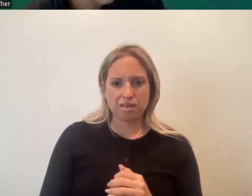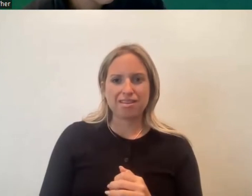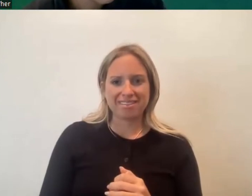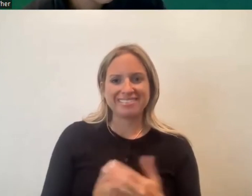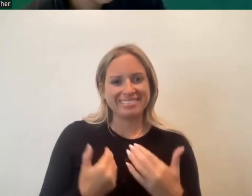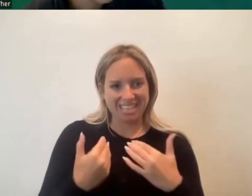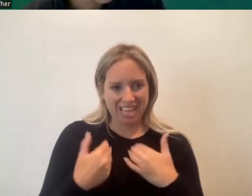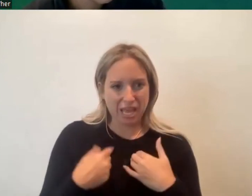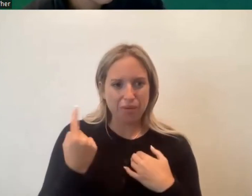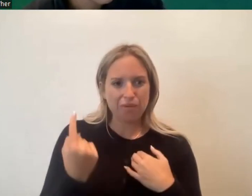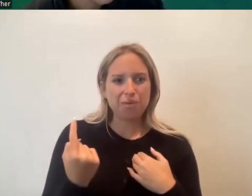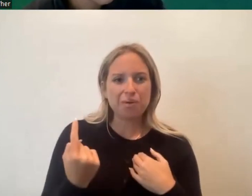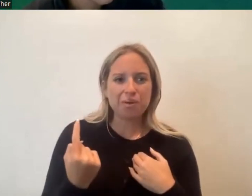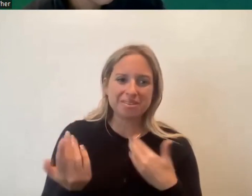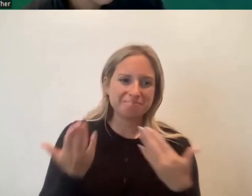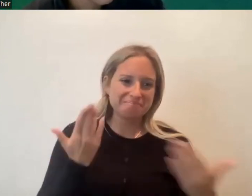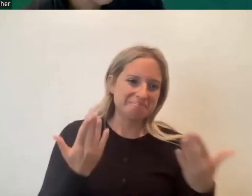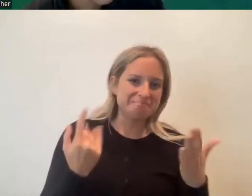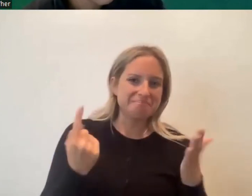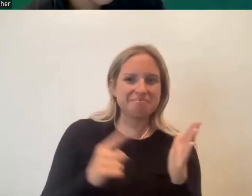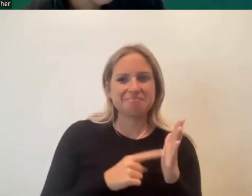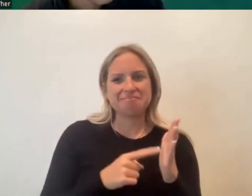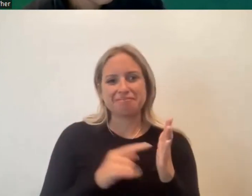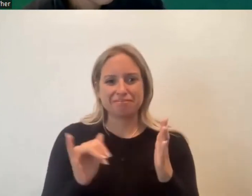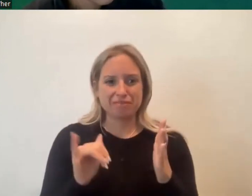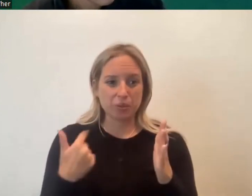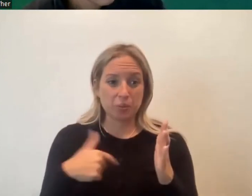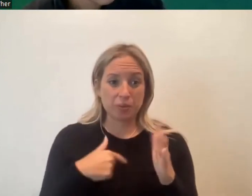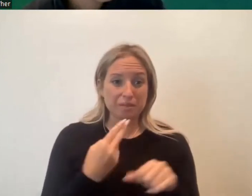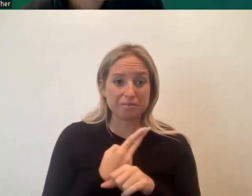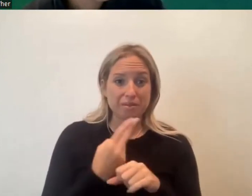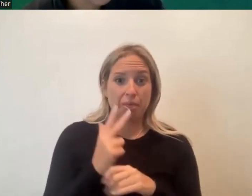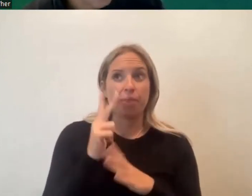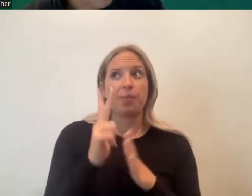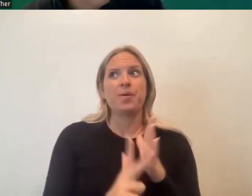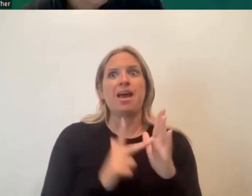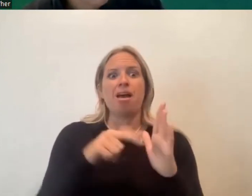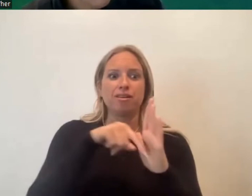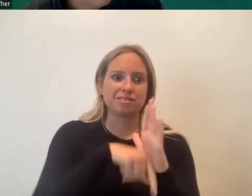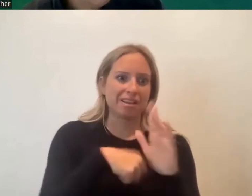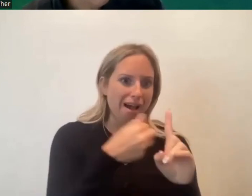And that may be something where, I mean we could probably spend three hours talking about